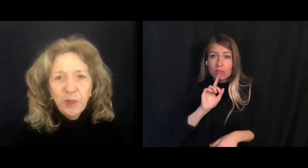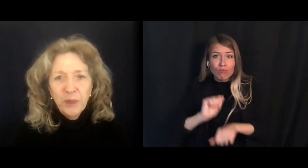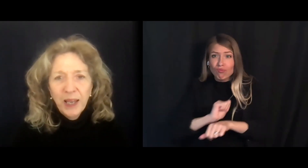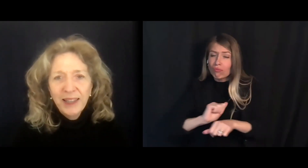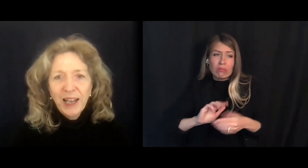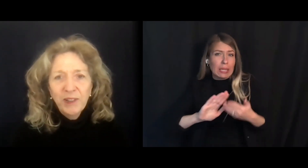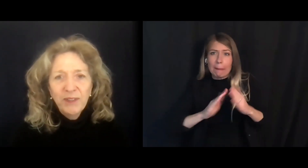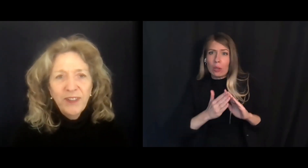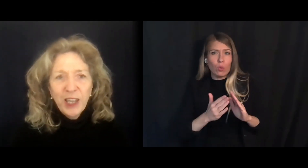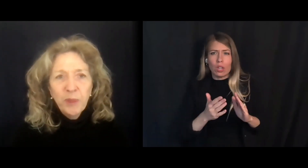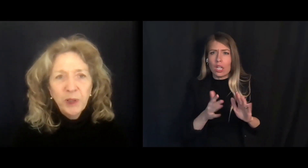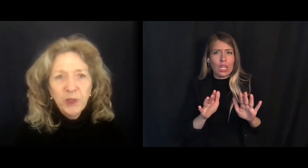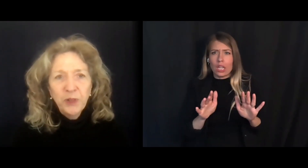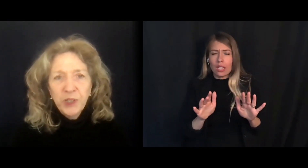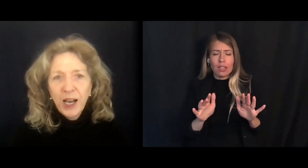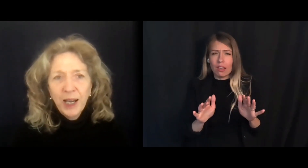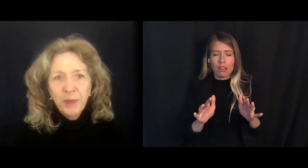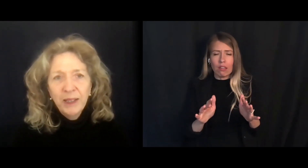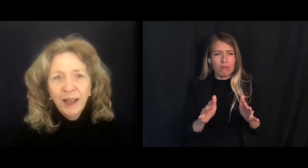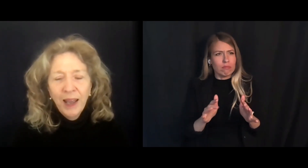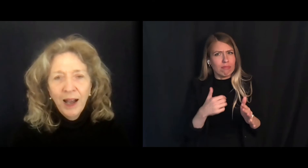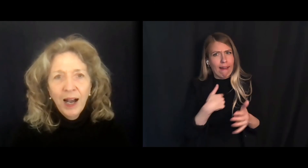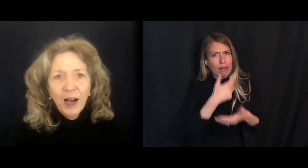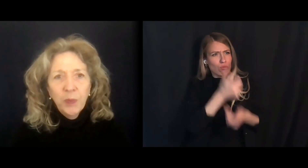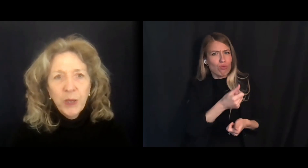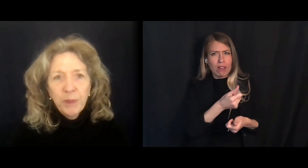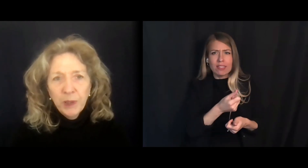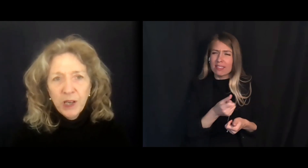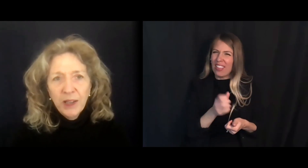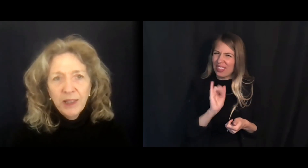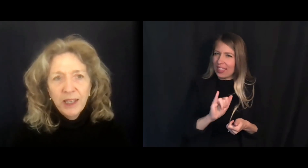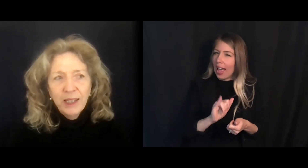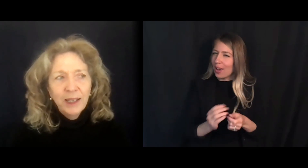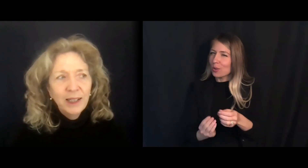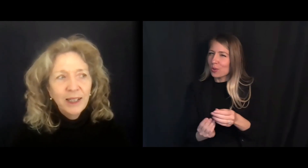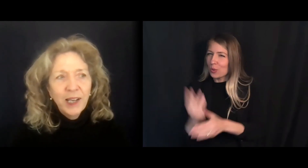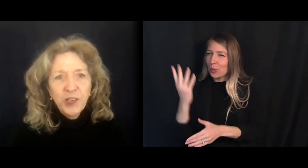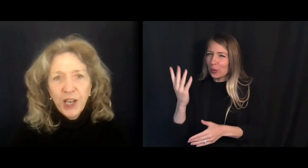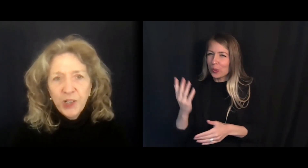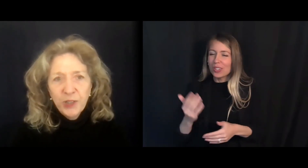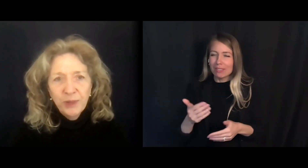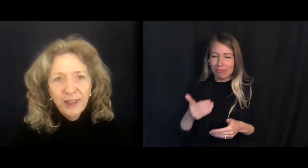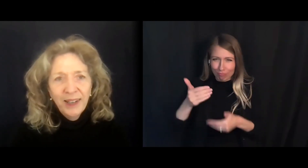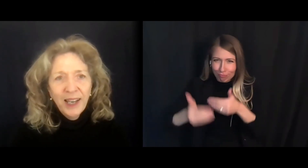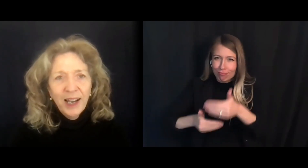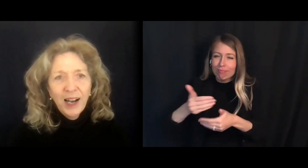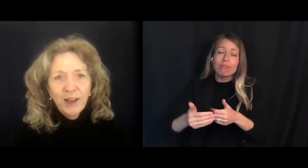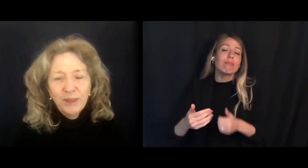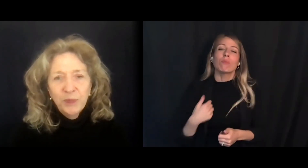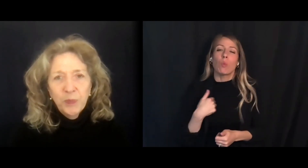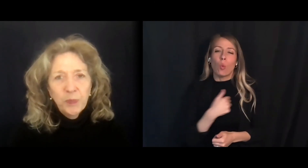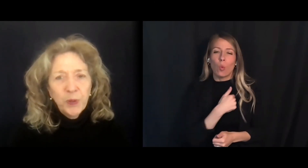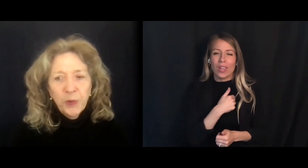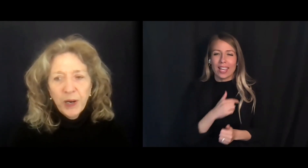and that faith built over time. And we built on the education programs that Mike